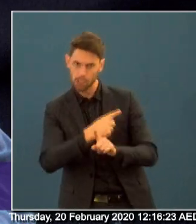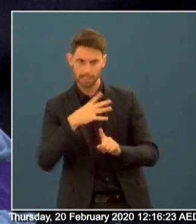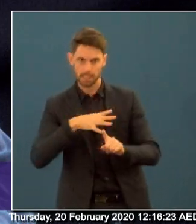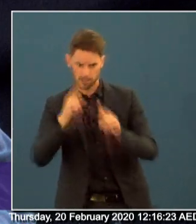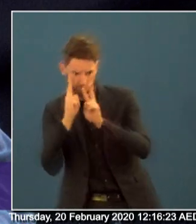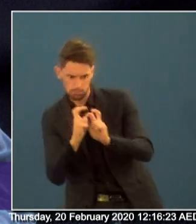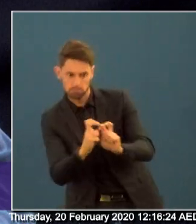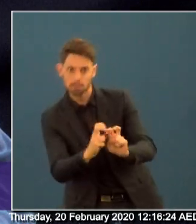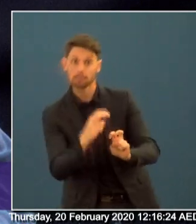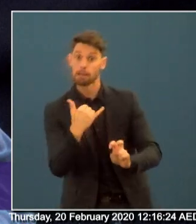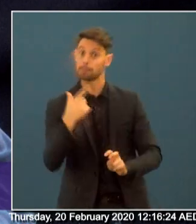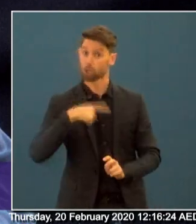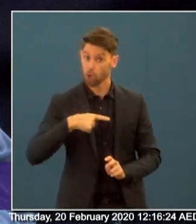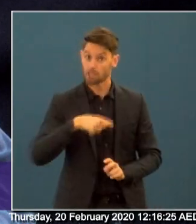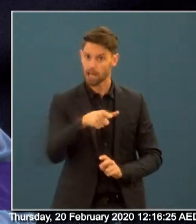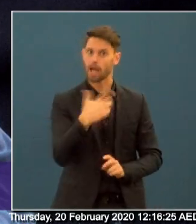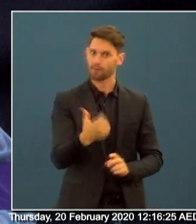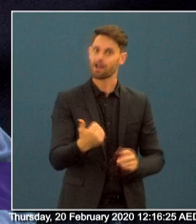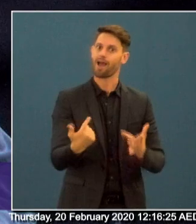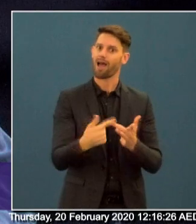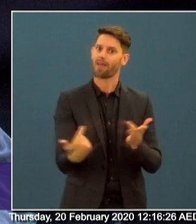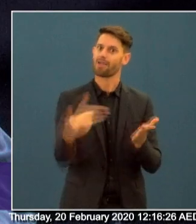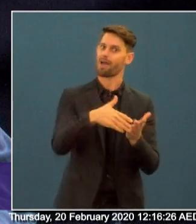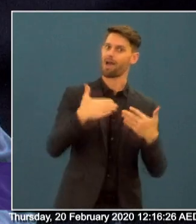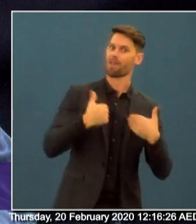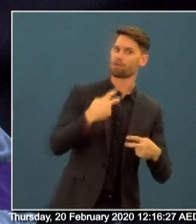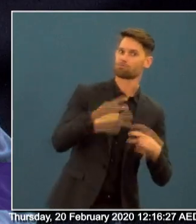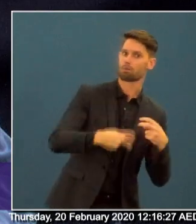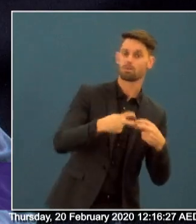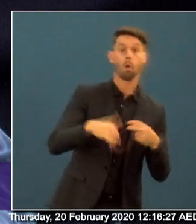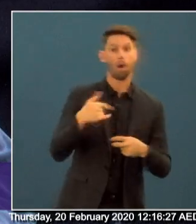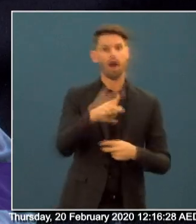a medical or psychiatric issue, it's misattributed to the disability,